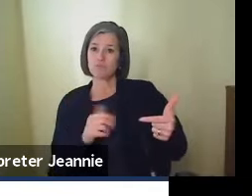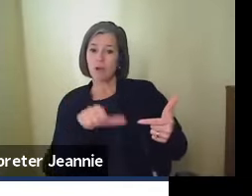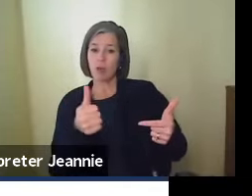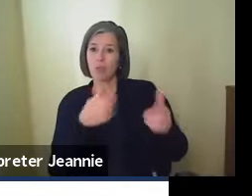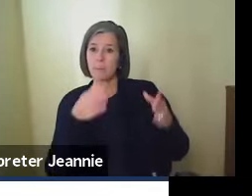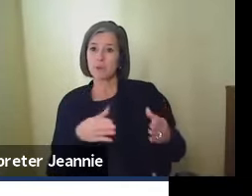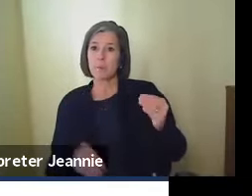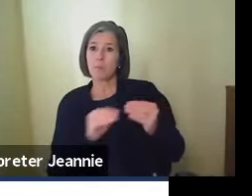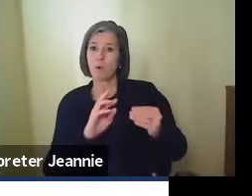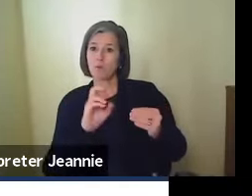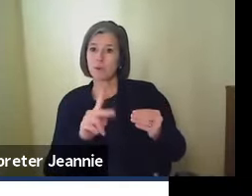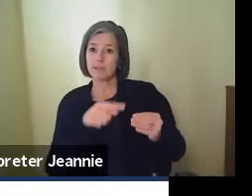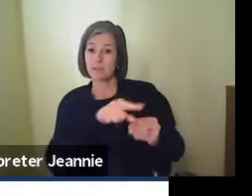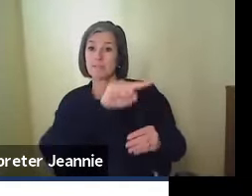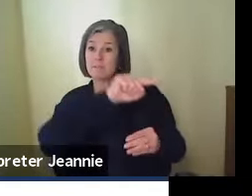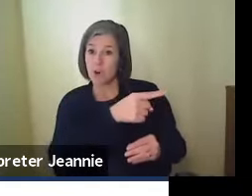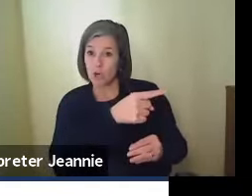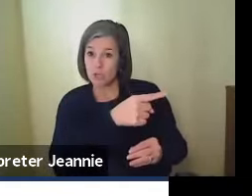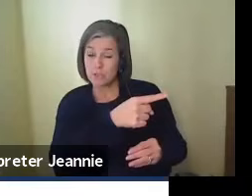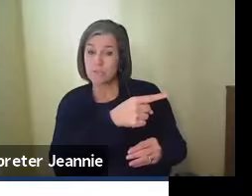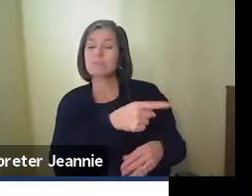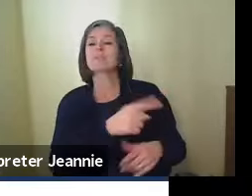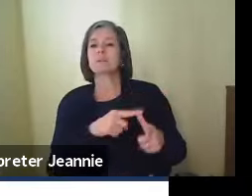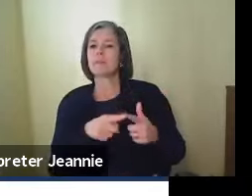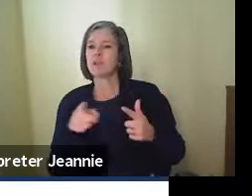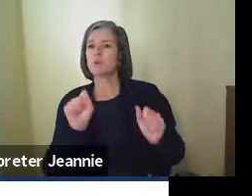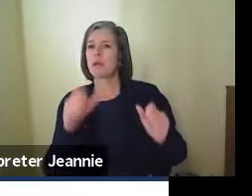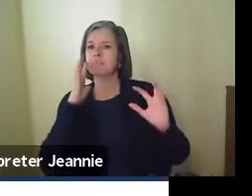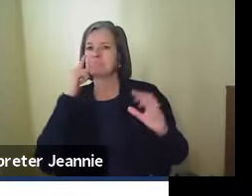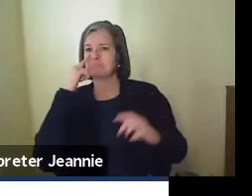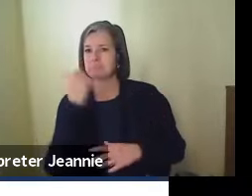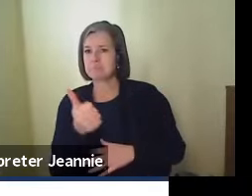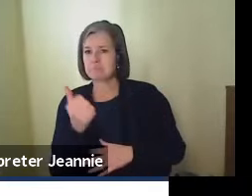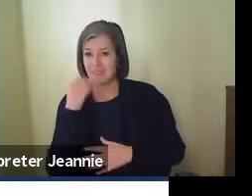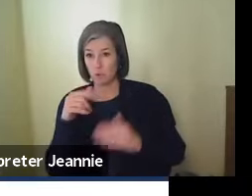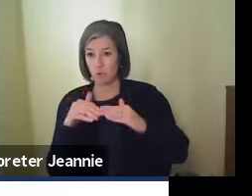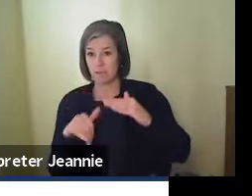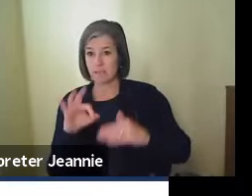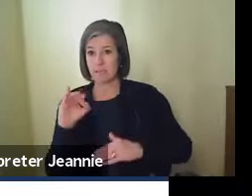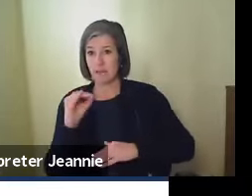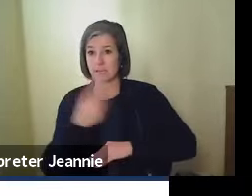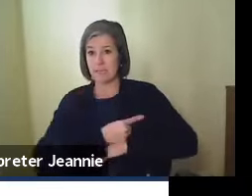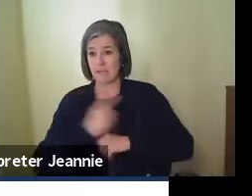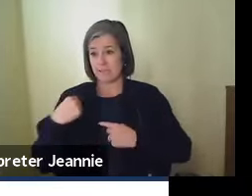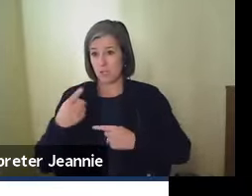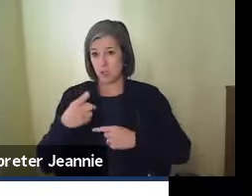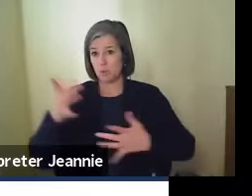a vaccine, you may choose to do that if you are within 90 days of your infection being diagnosed.